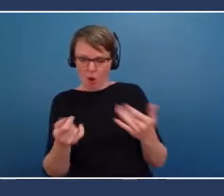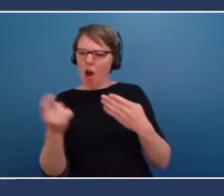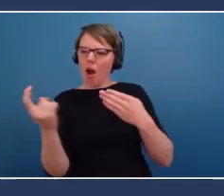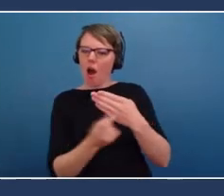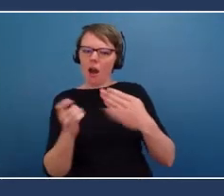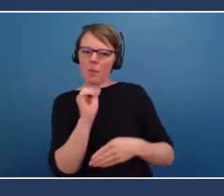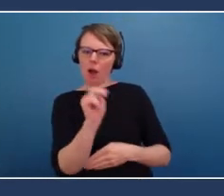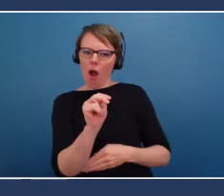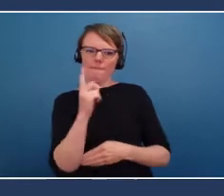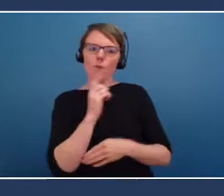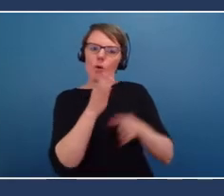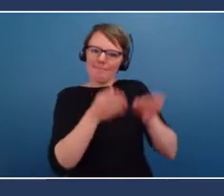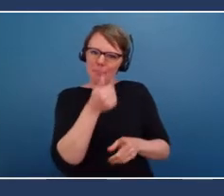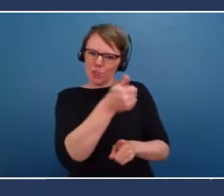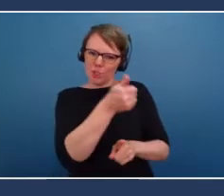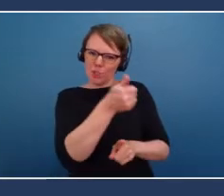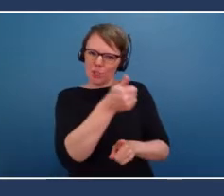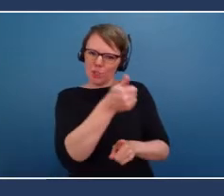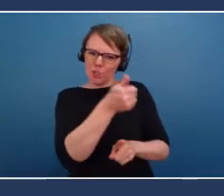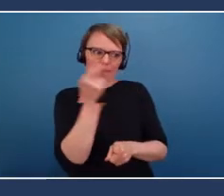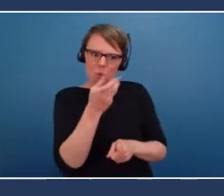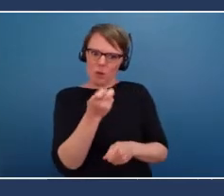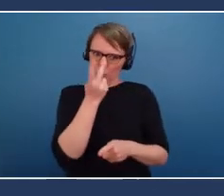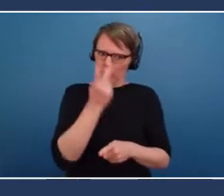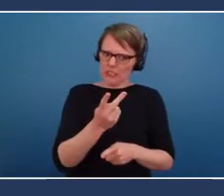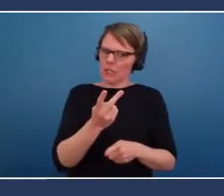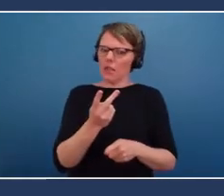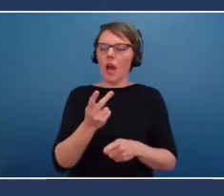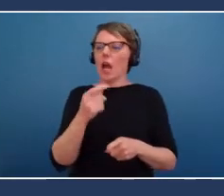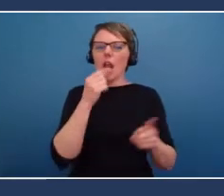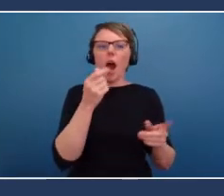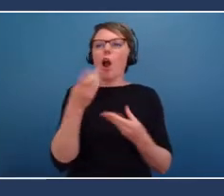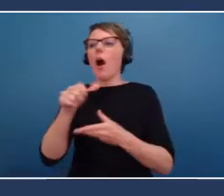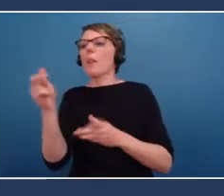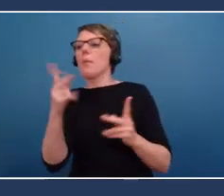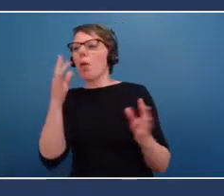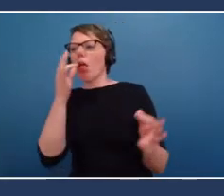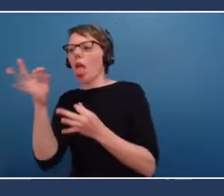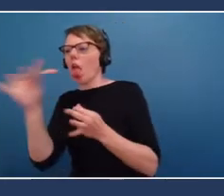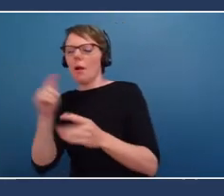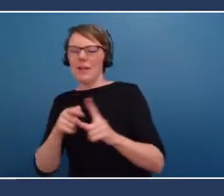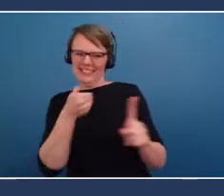If you think that you will benefit from these captions, you just need to turn them on and it’s a personal view for you.